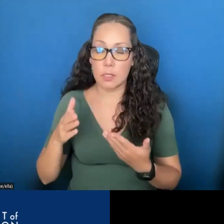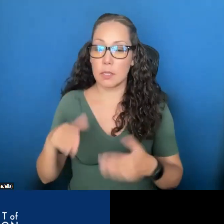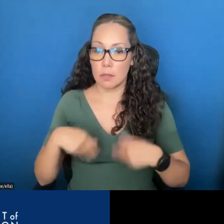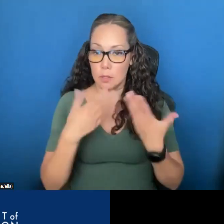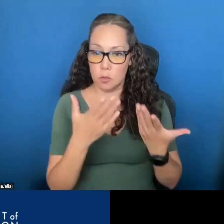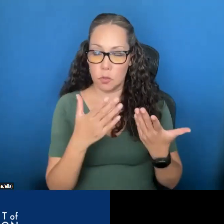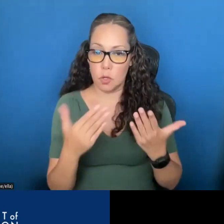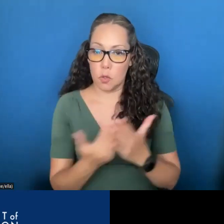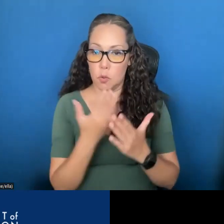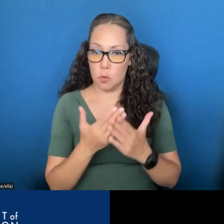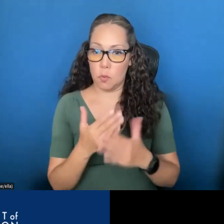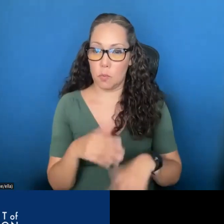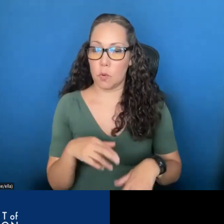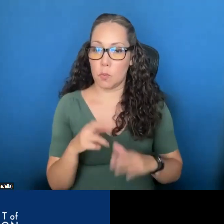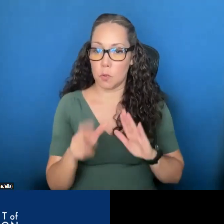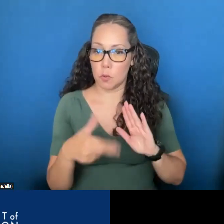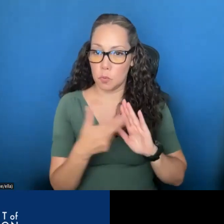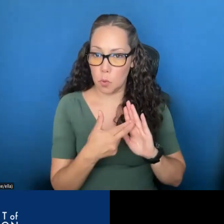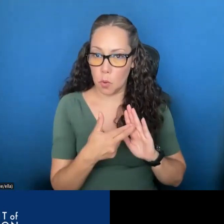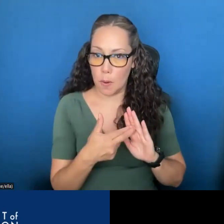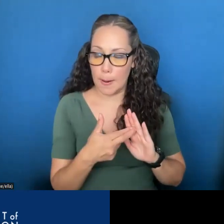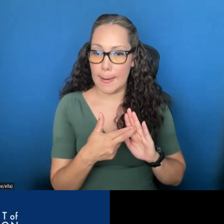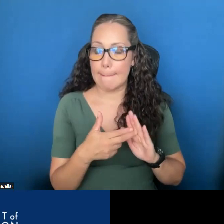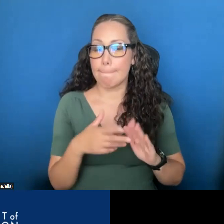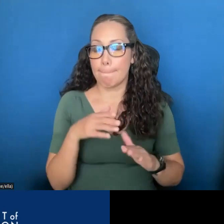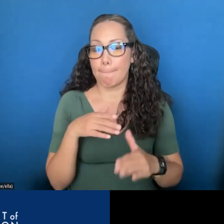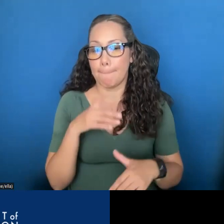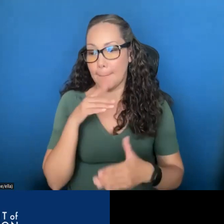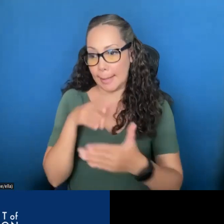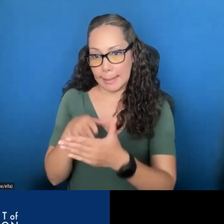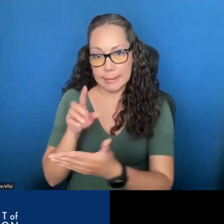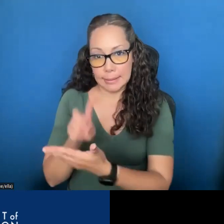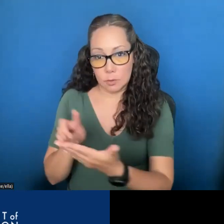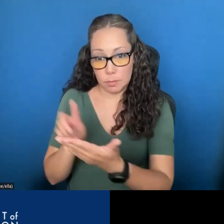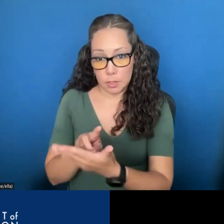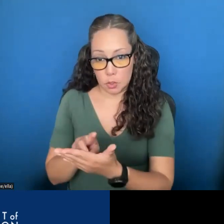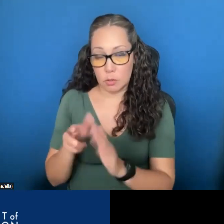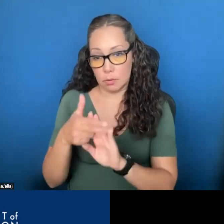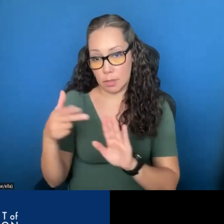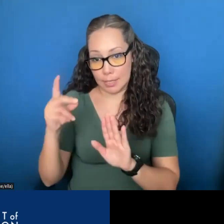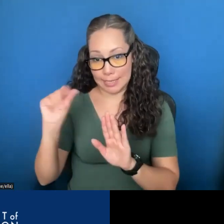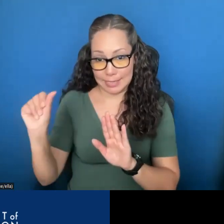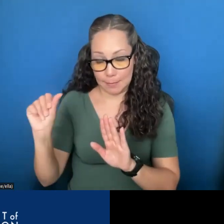to strengthen prohibitions against discrimination on the basis of disability and Healthcare and